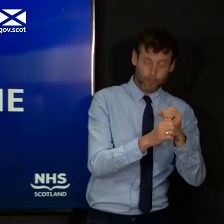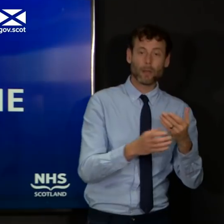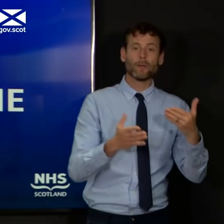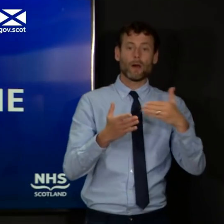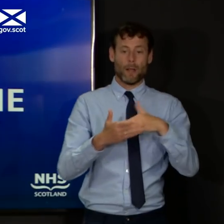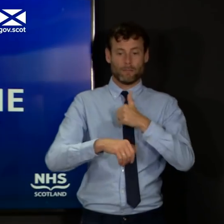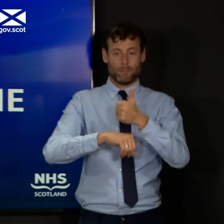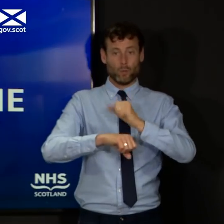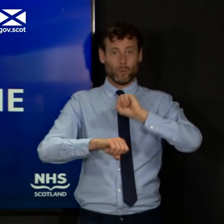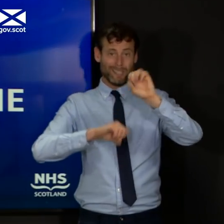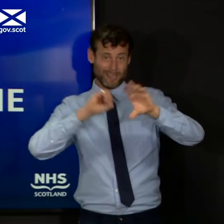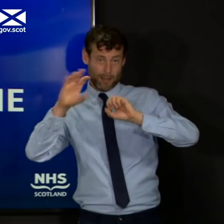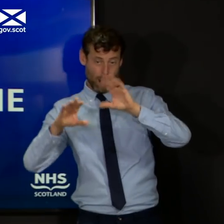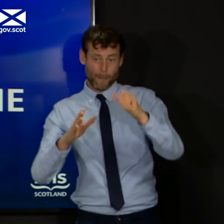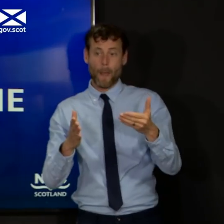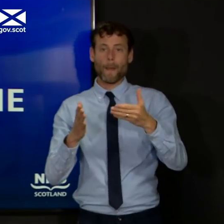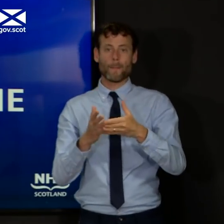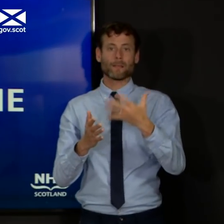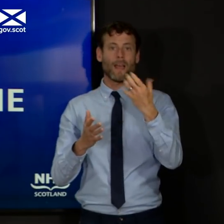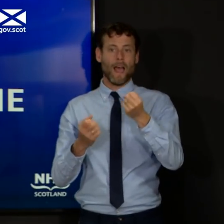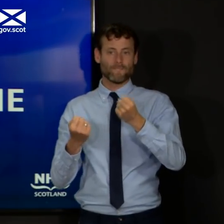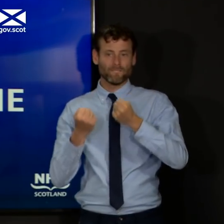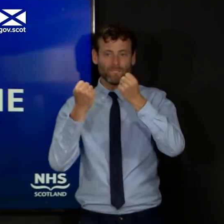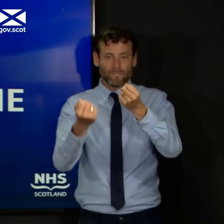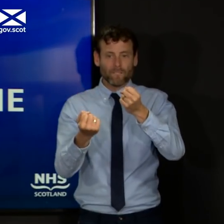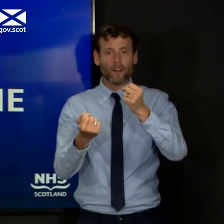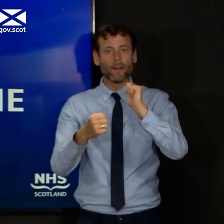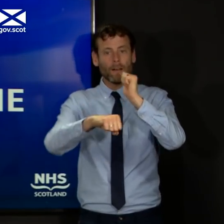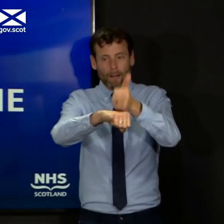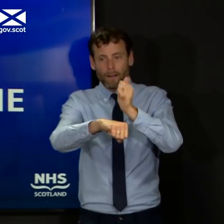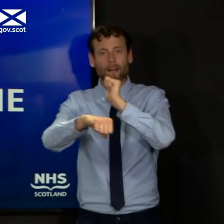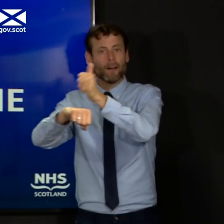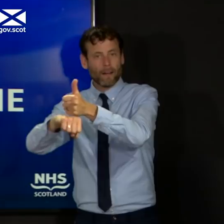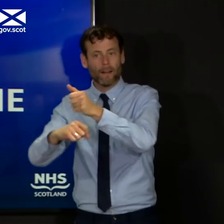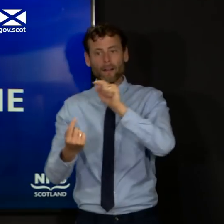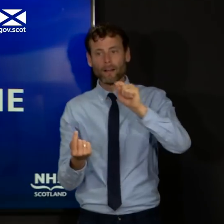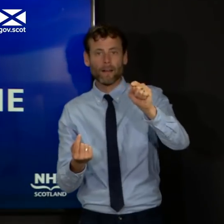satellite arrangements for our island boards. So we take this very seriously indeed. It